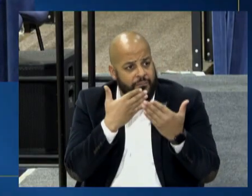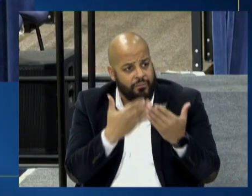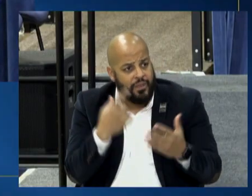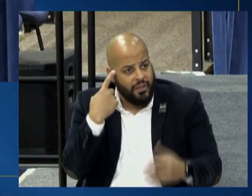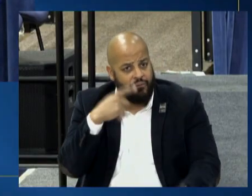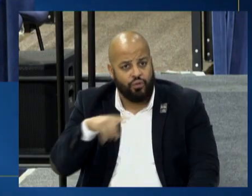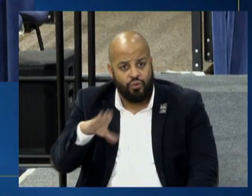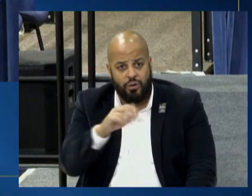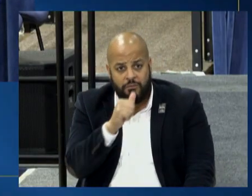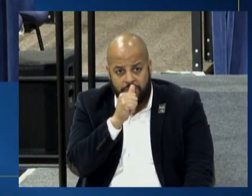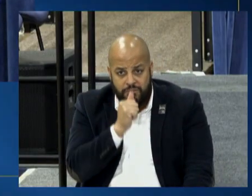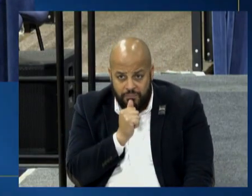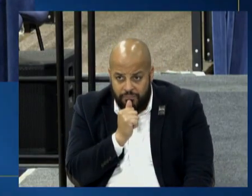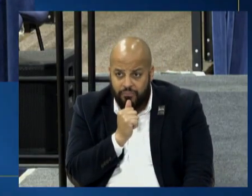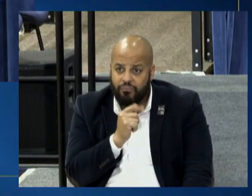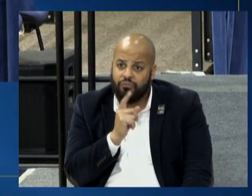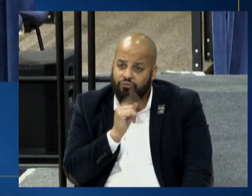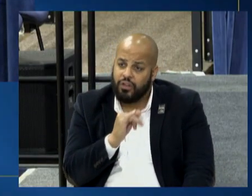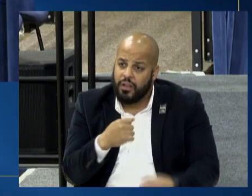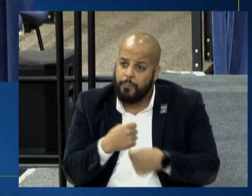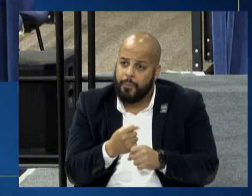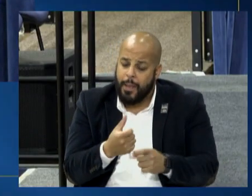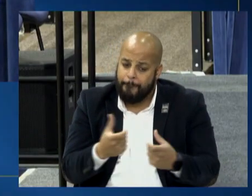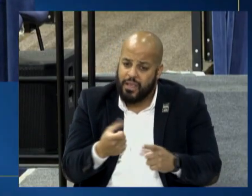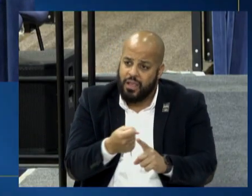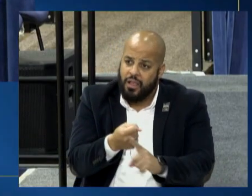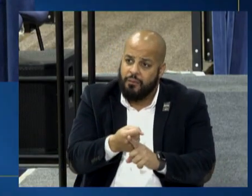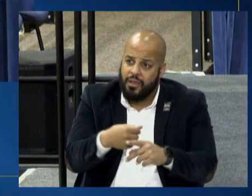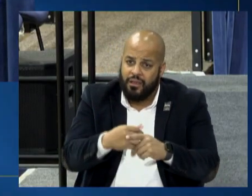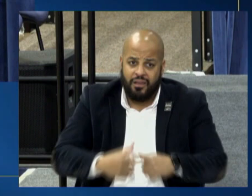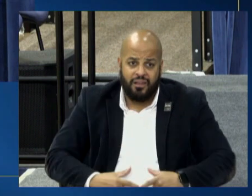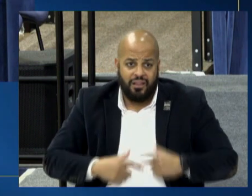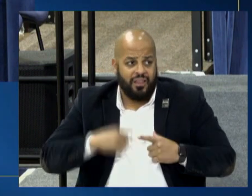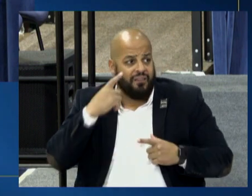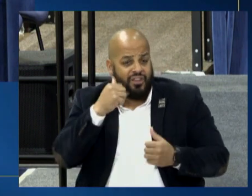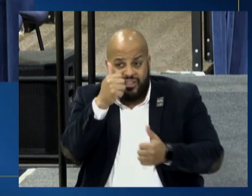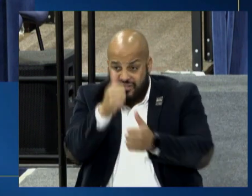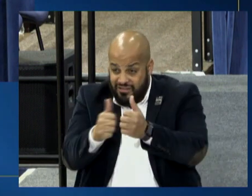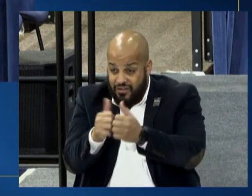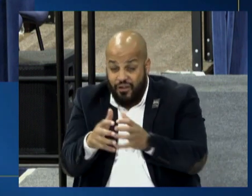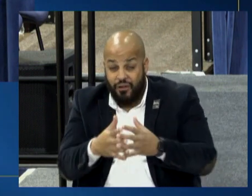is really going to help make an impact in the lives of every American. I often look